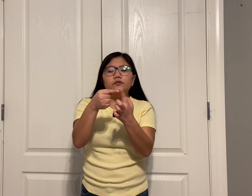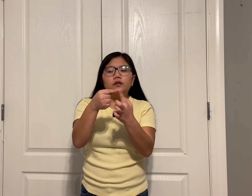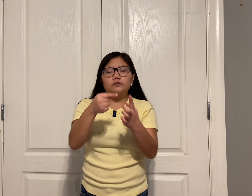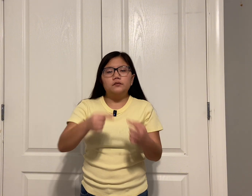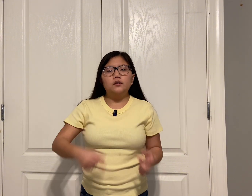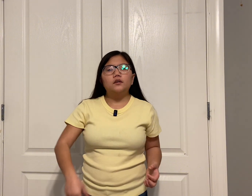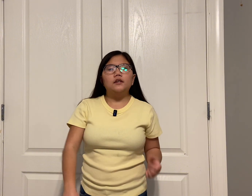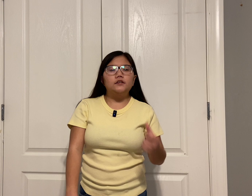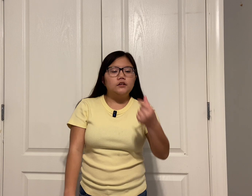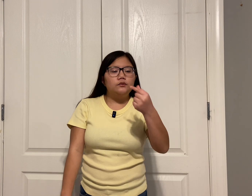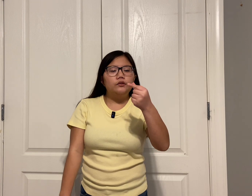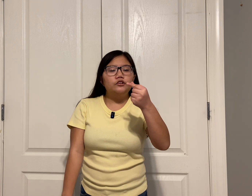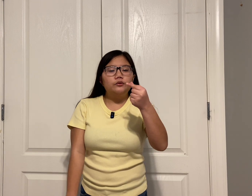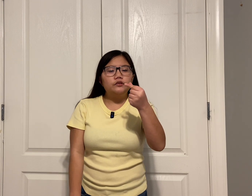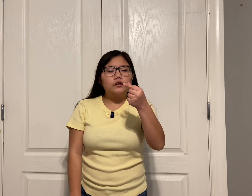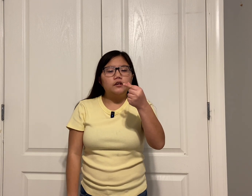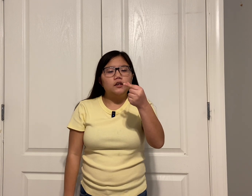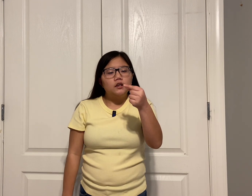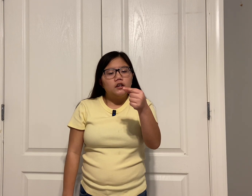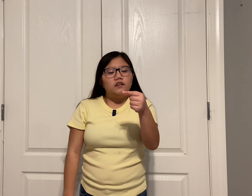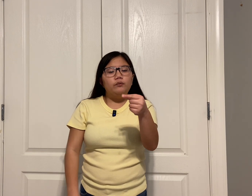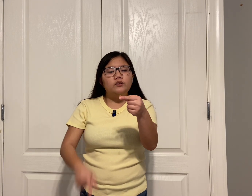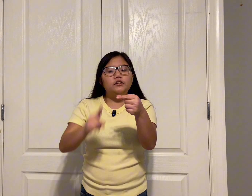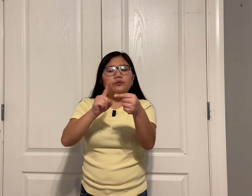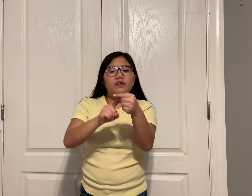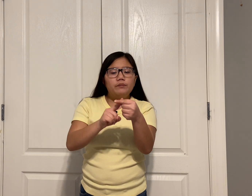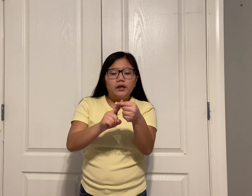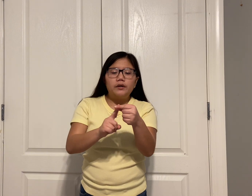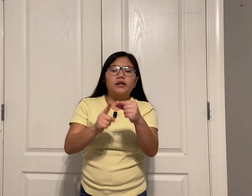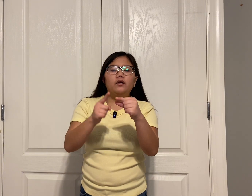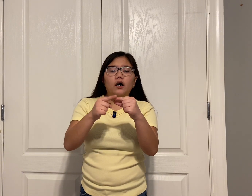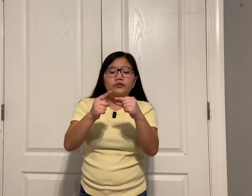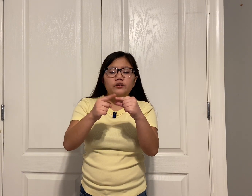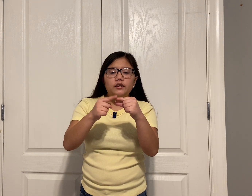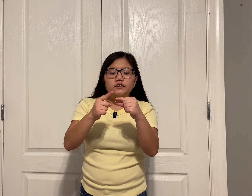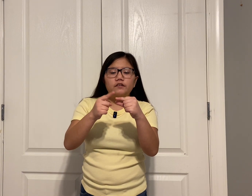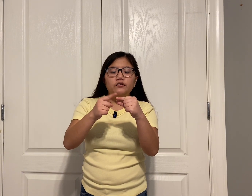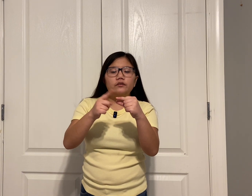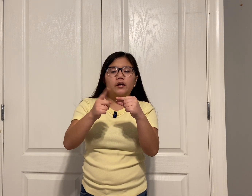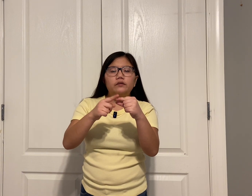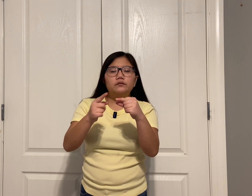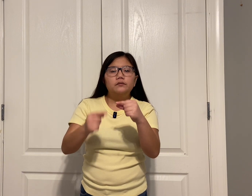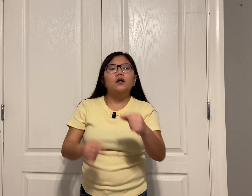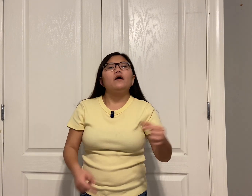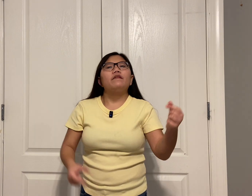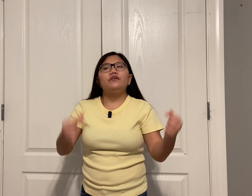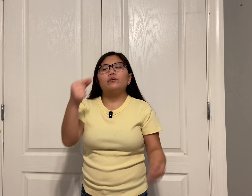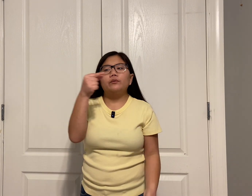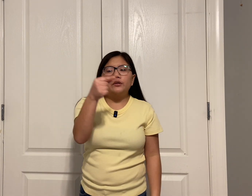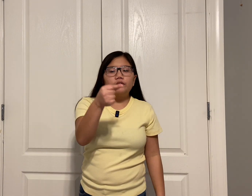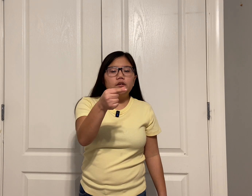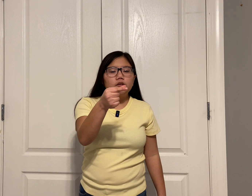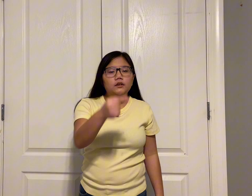That's how you know you're doing it right. If you can see your thumbnail and not your index finger nail then you are doing it right.